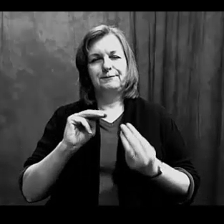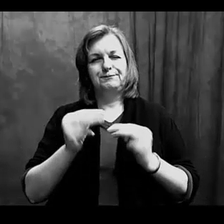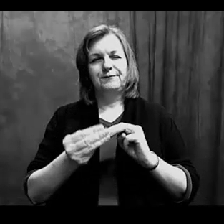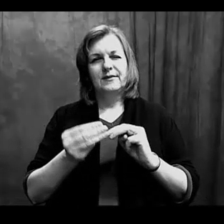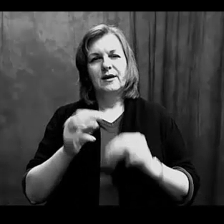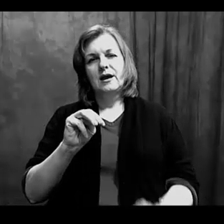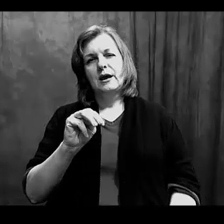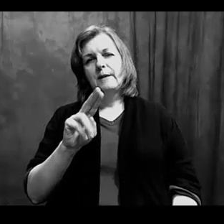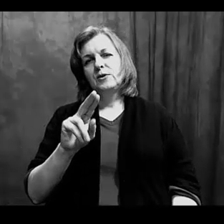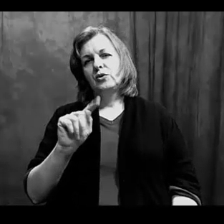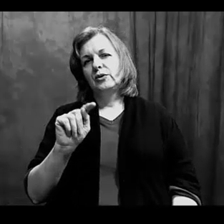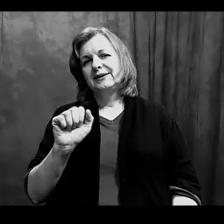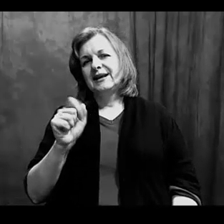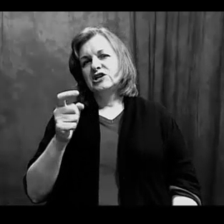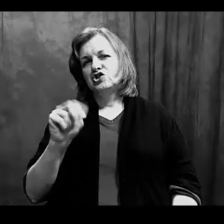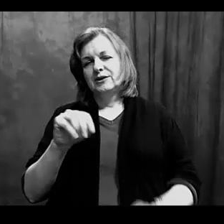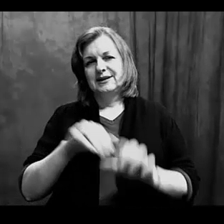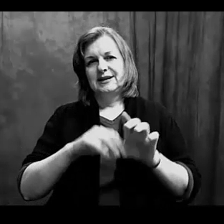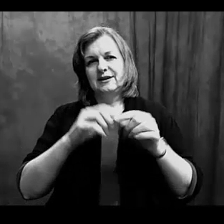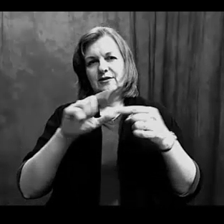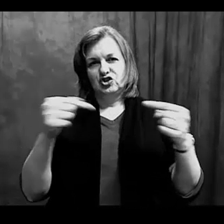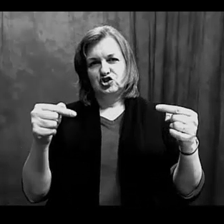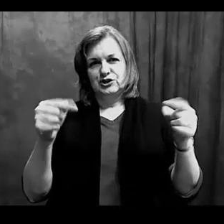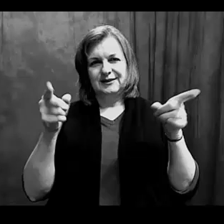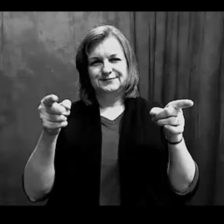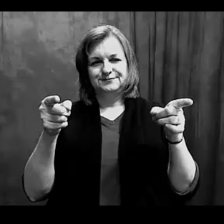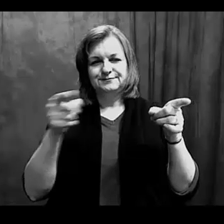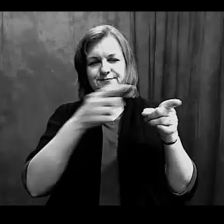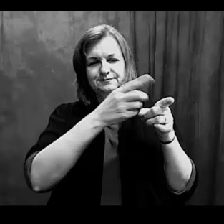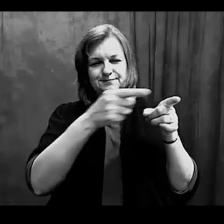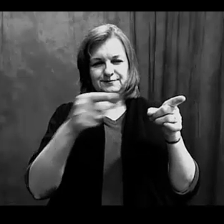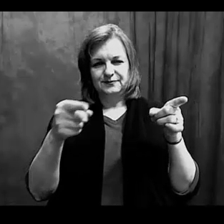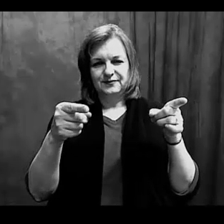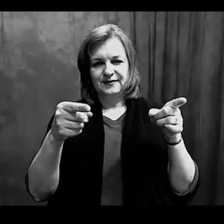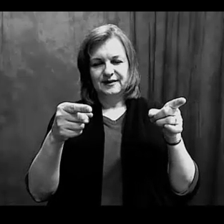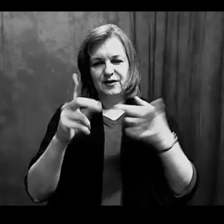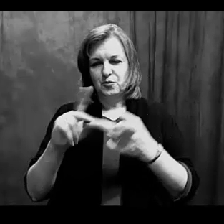on things like when you can't break down